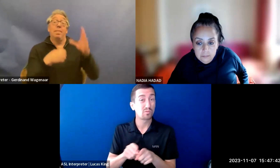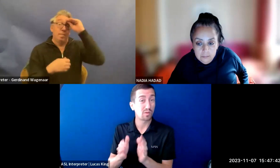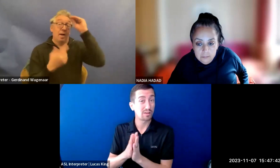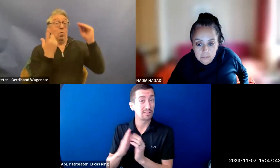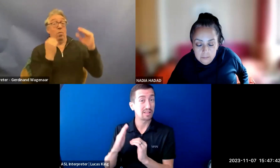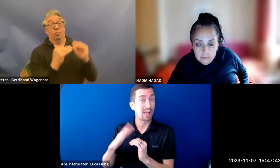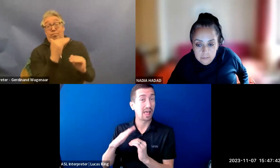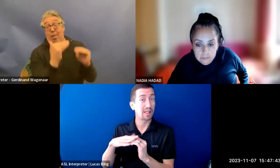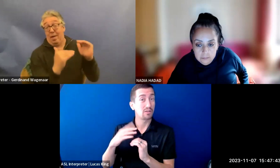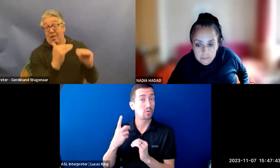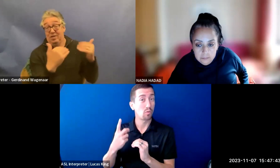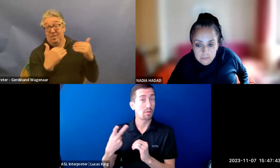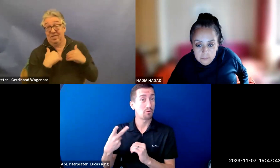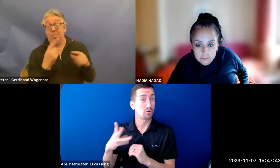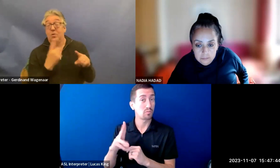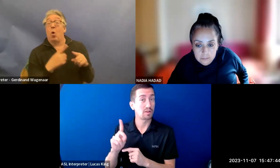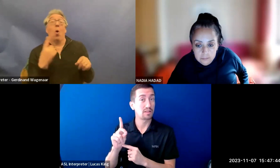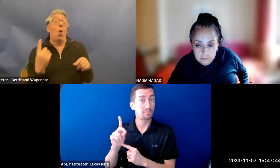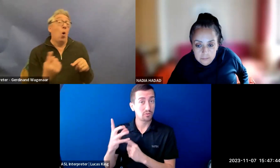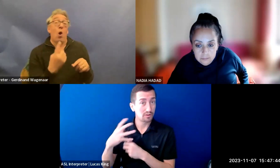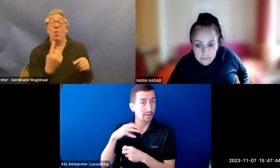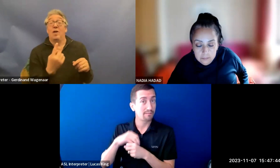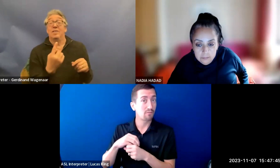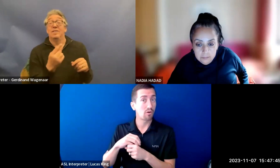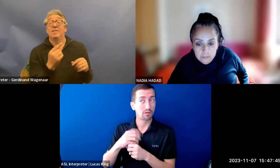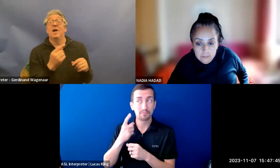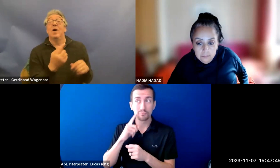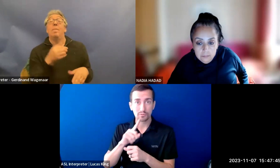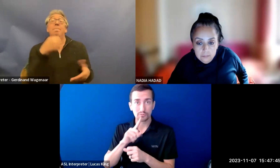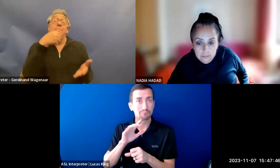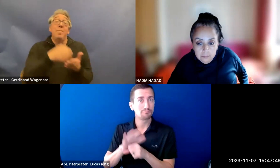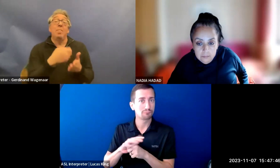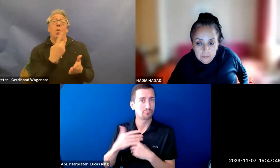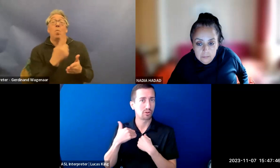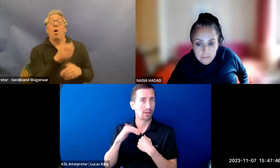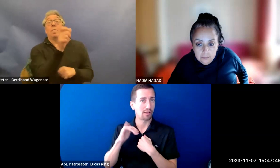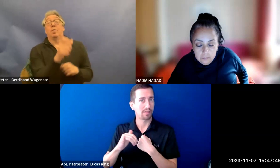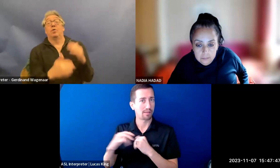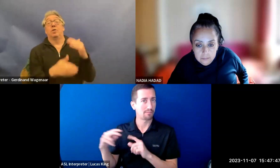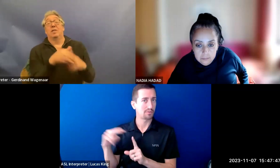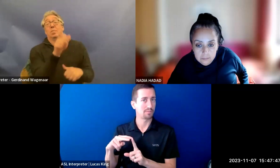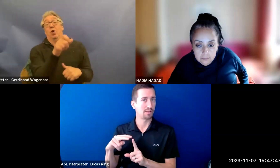that in the small group there is one person. And now it is the case.